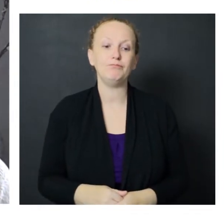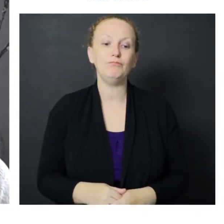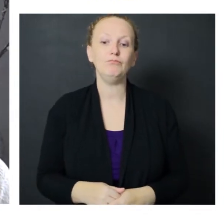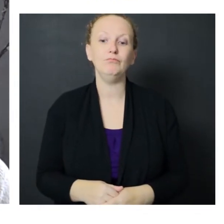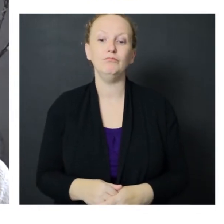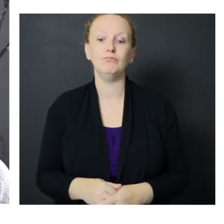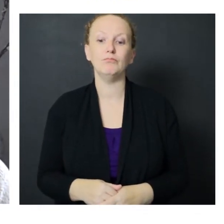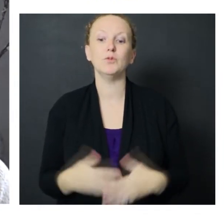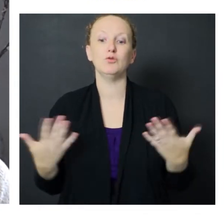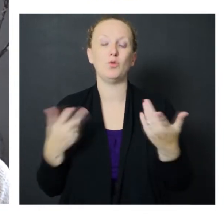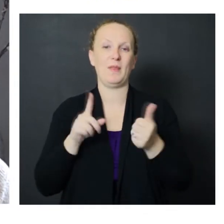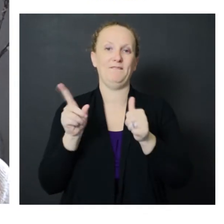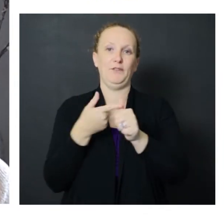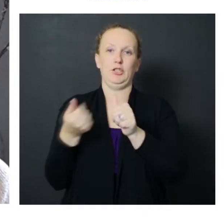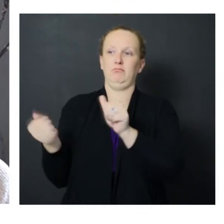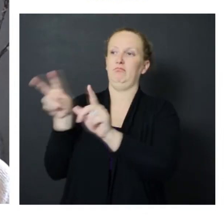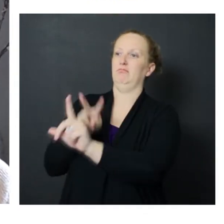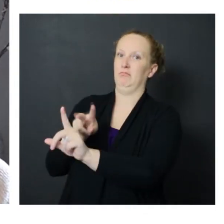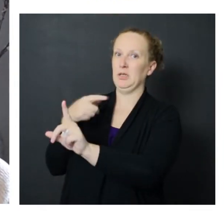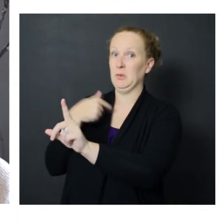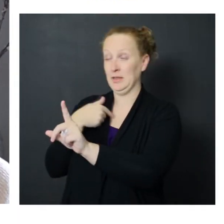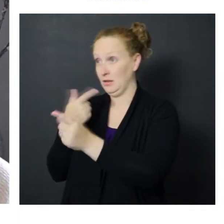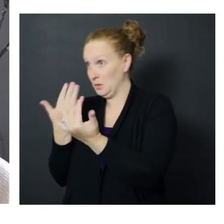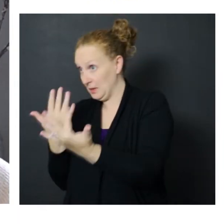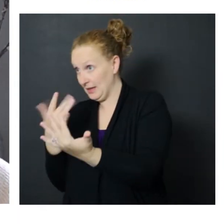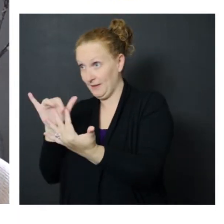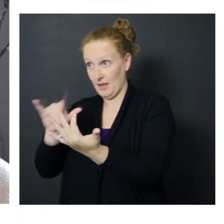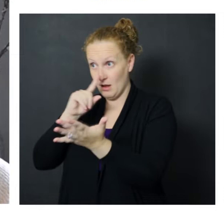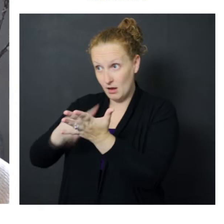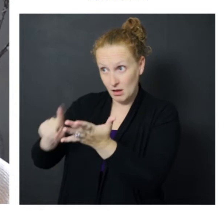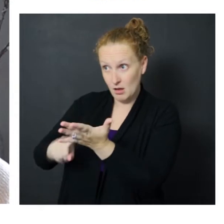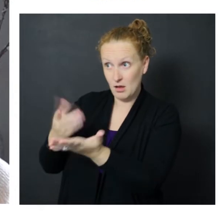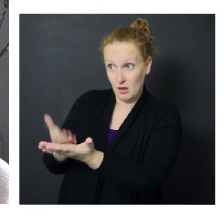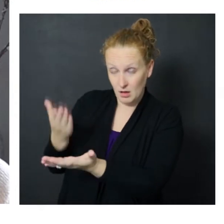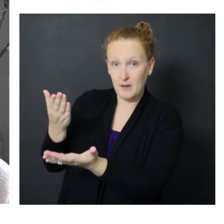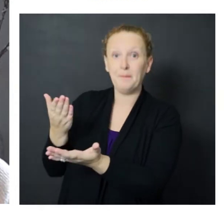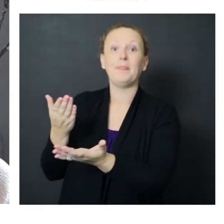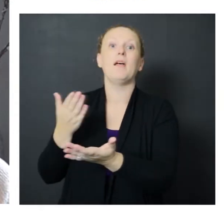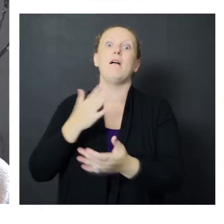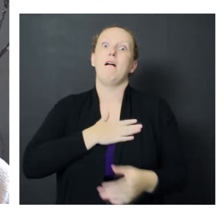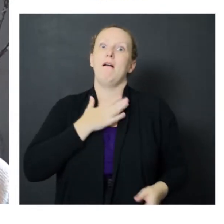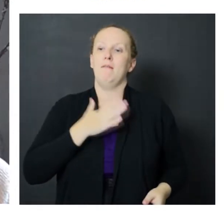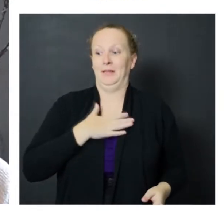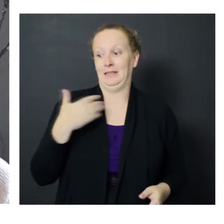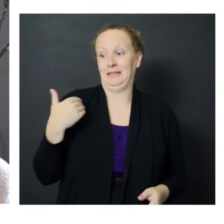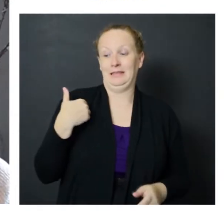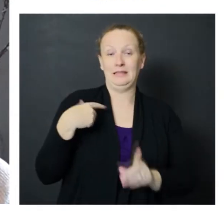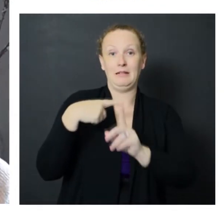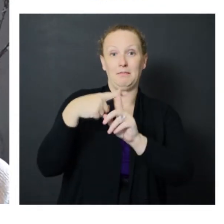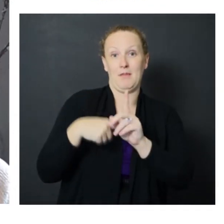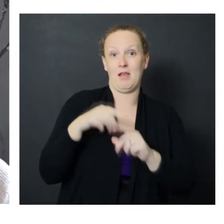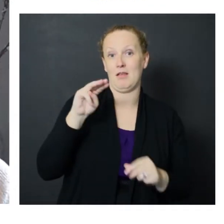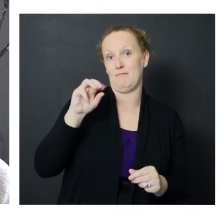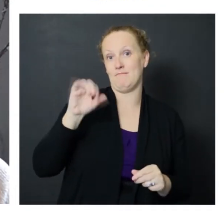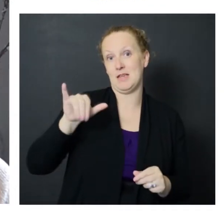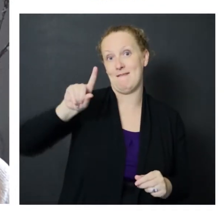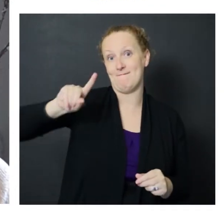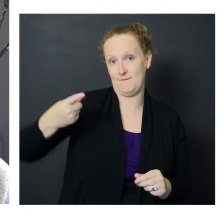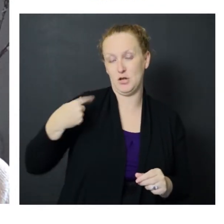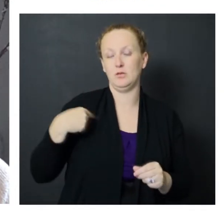So that's the first, ah, angle we took Ah, and we were happy that we started online deliver on May 1st and, ah, well